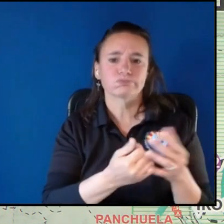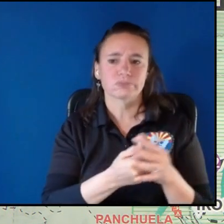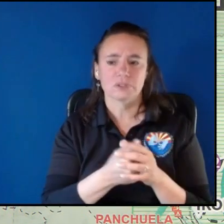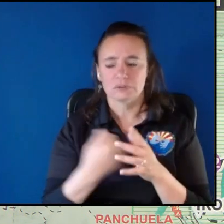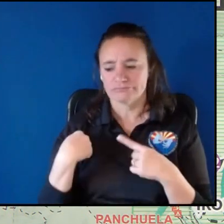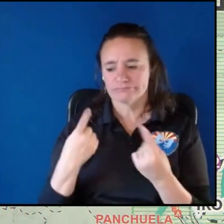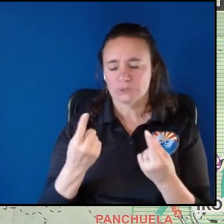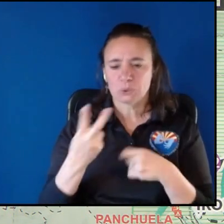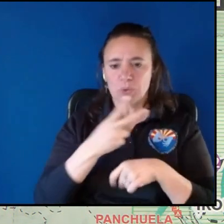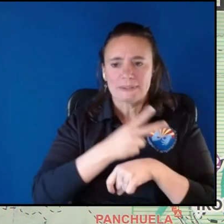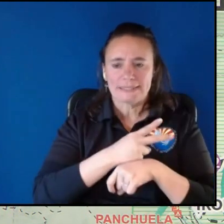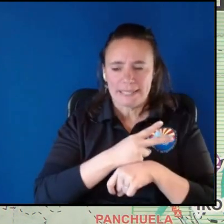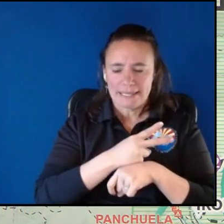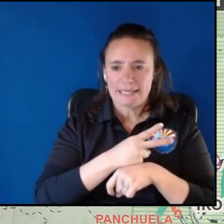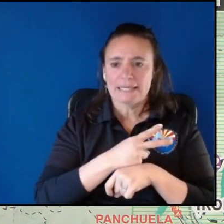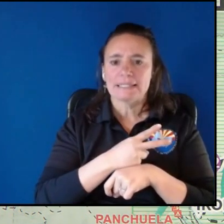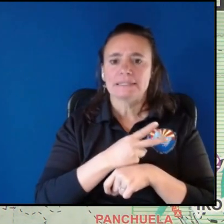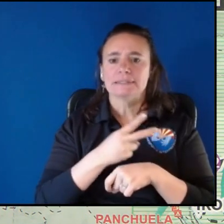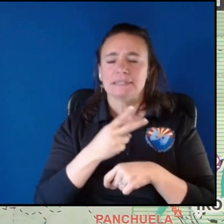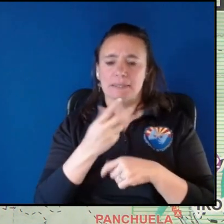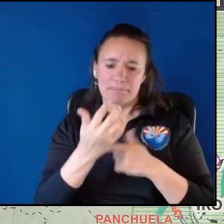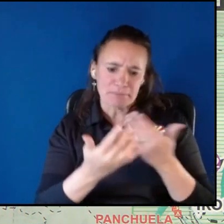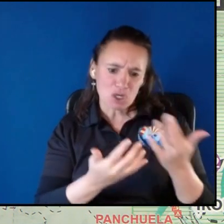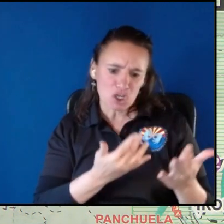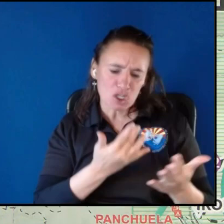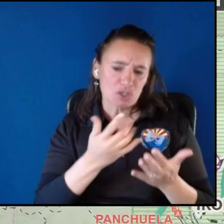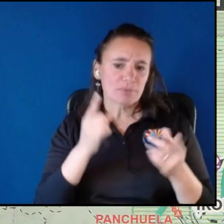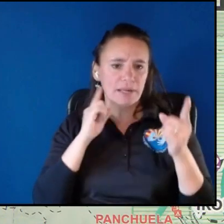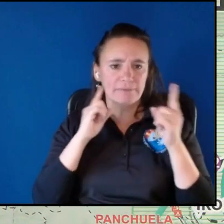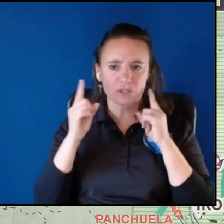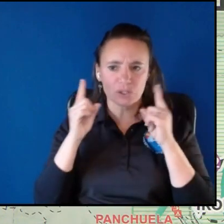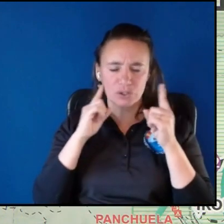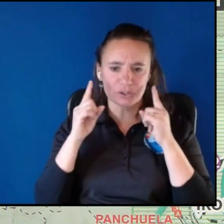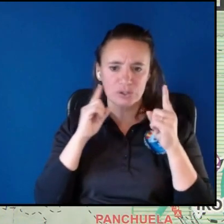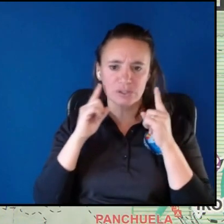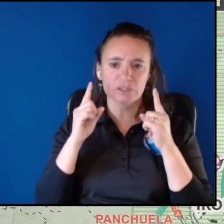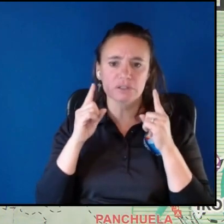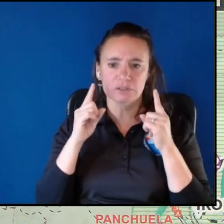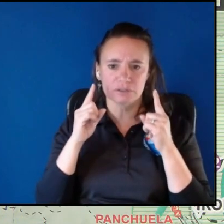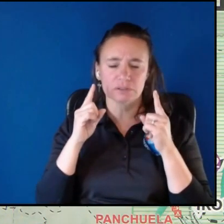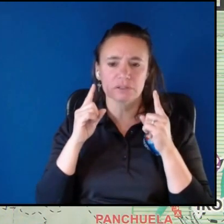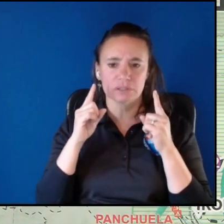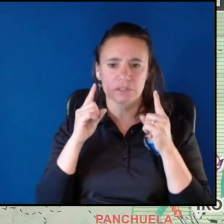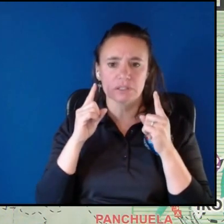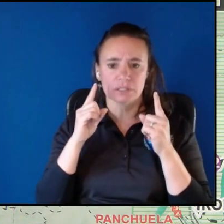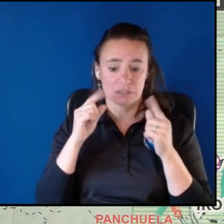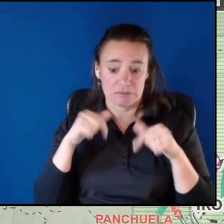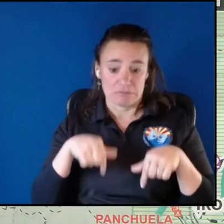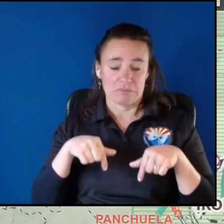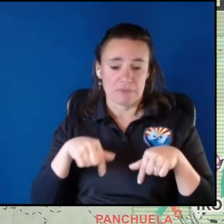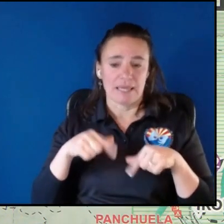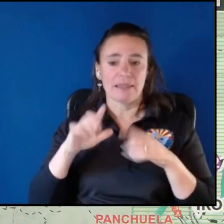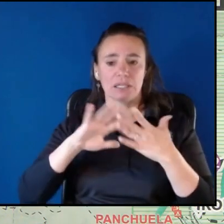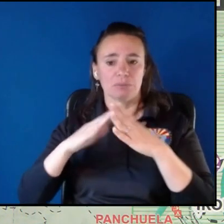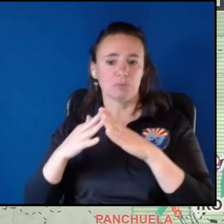conversations about burning you might have heard. Either in this update or maybe the community meeting.